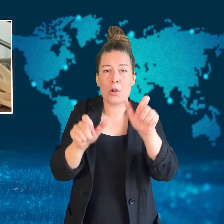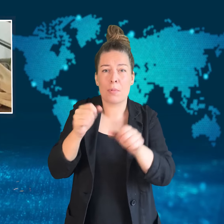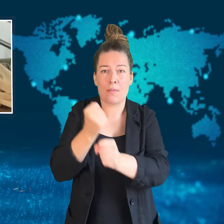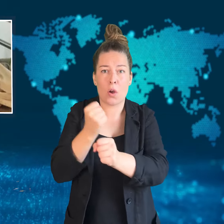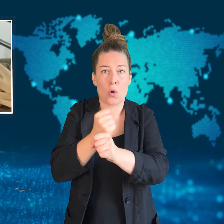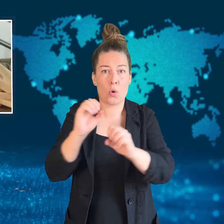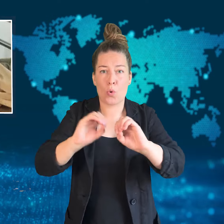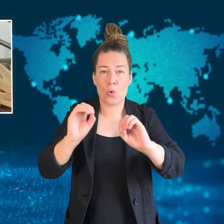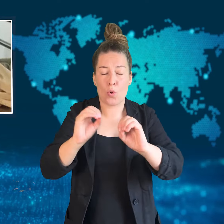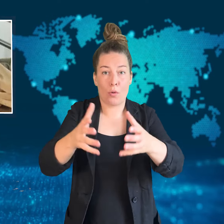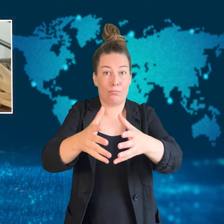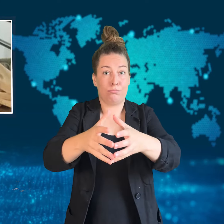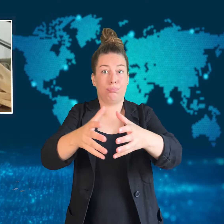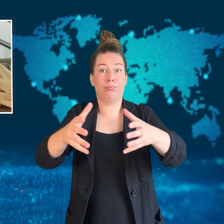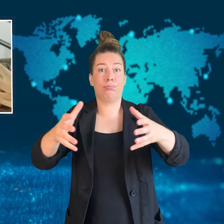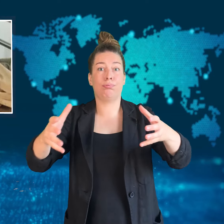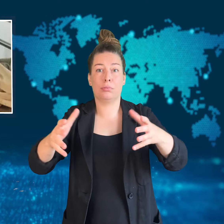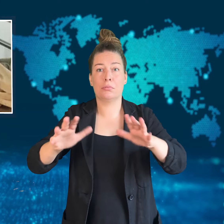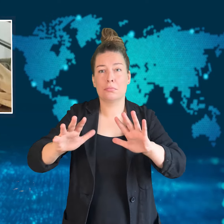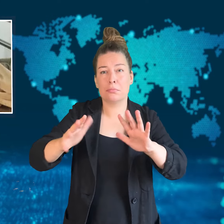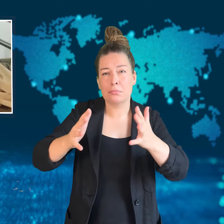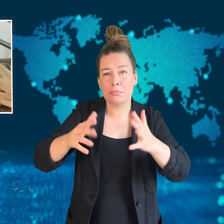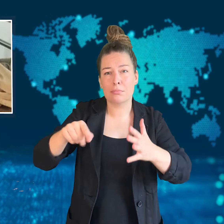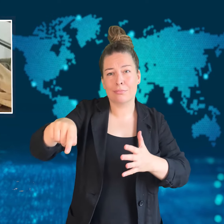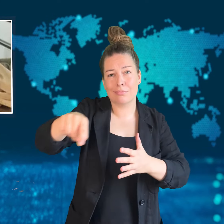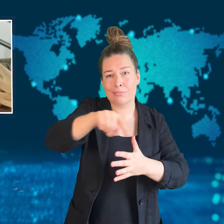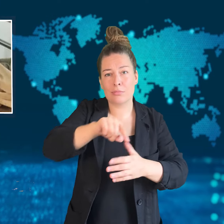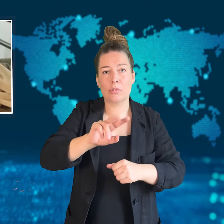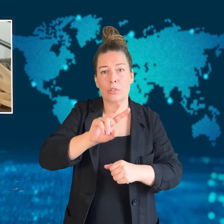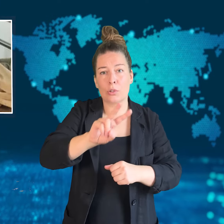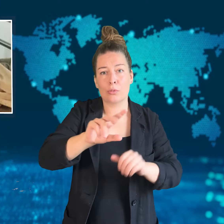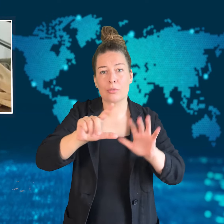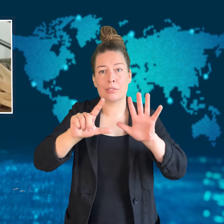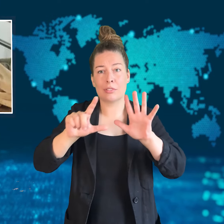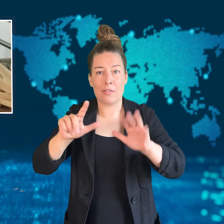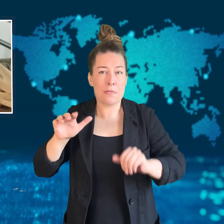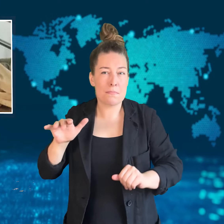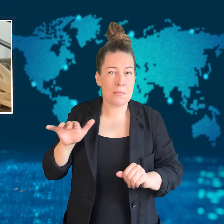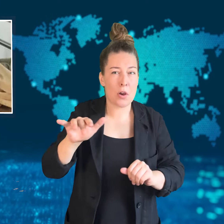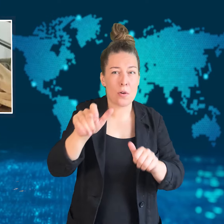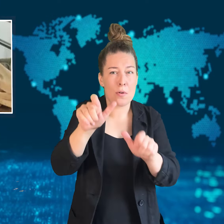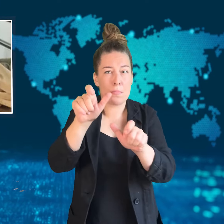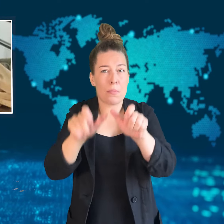Nearly half of the country's people - equivalent to